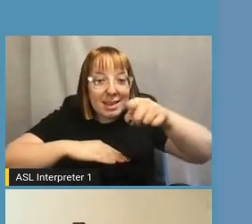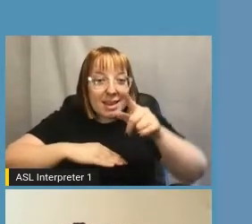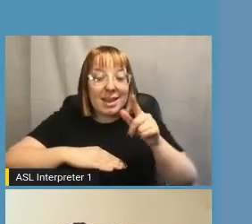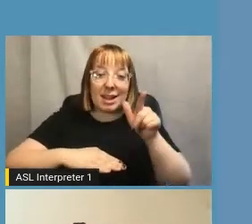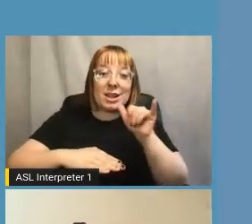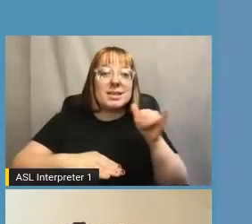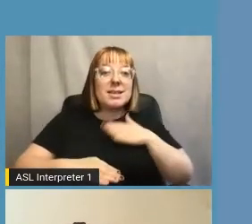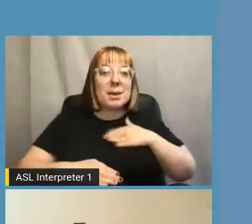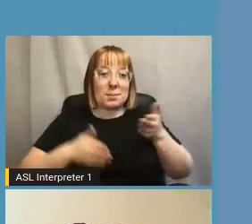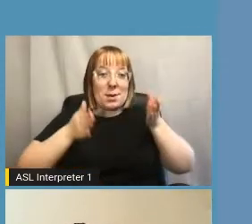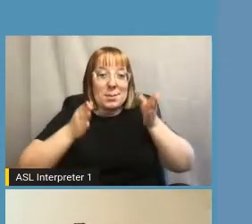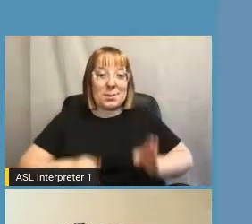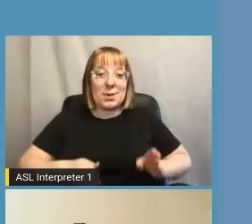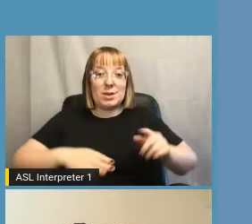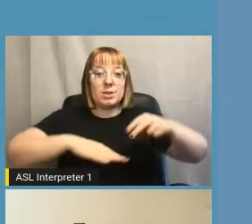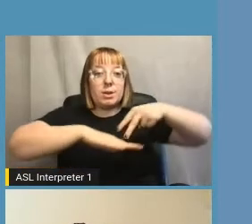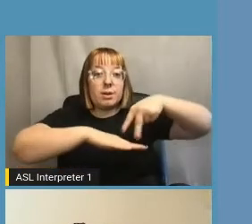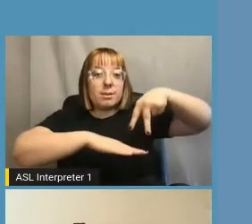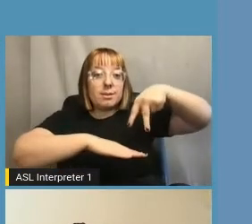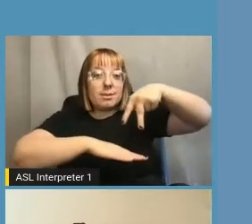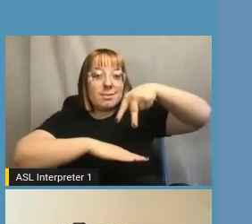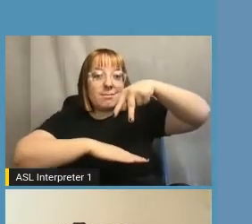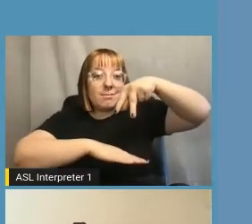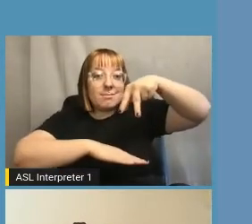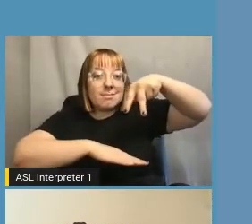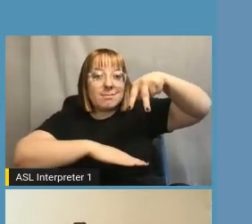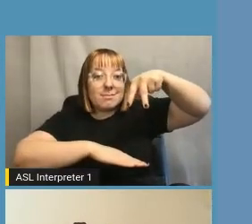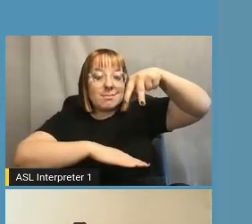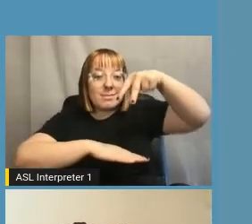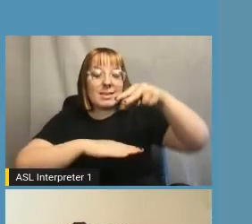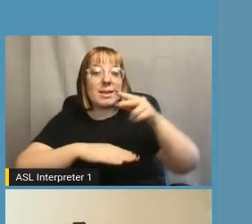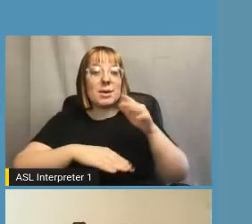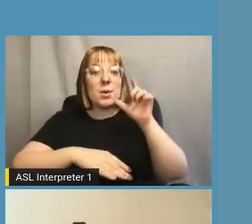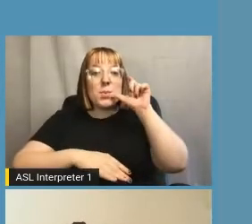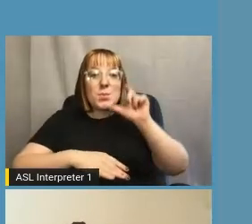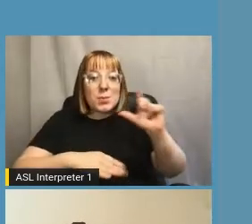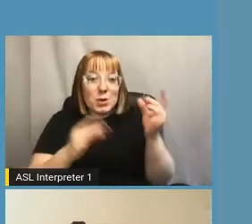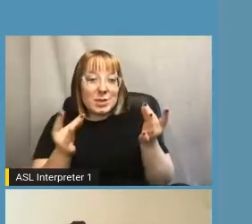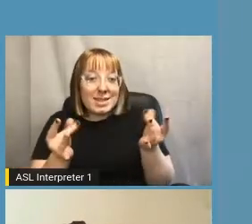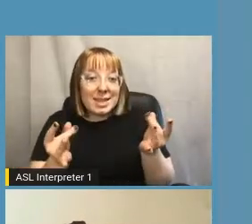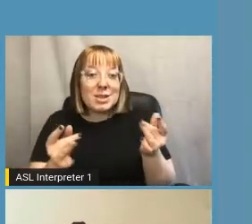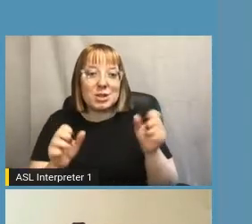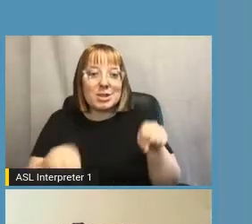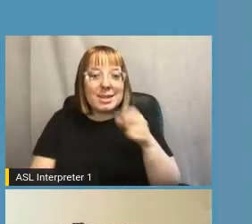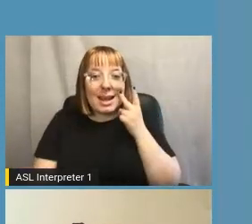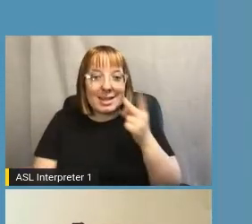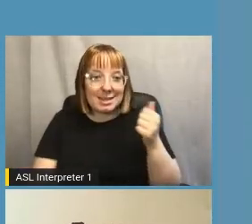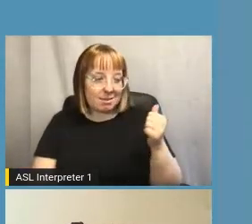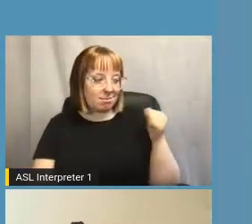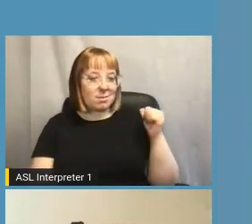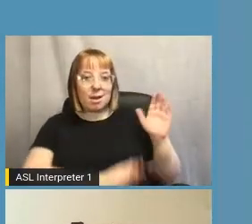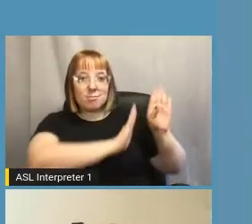i was working and you can see the moon texture on the ground behind me so that was just and so